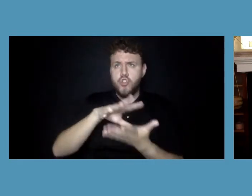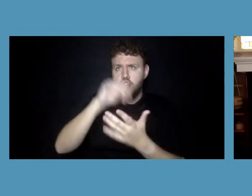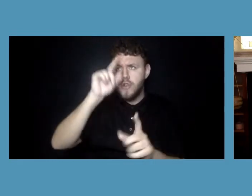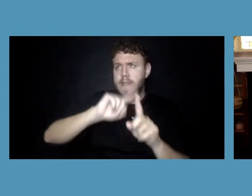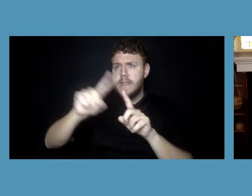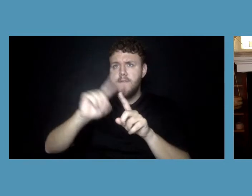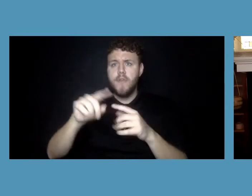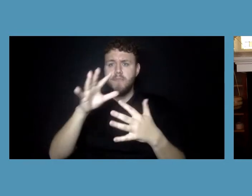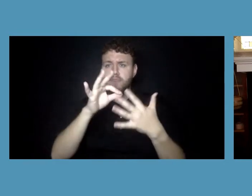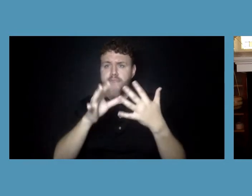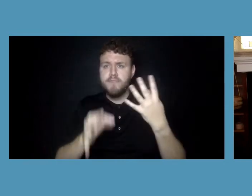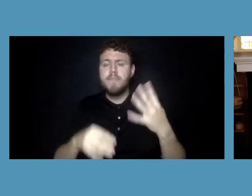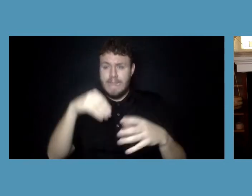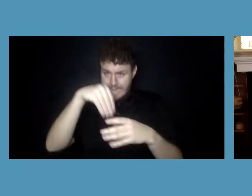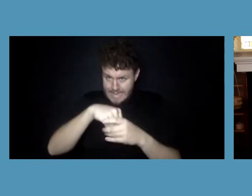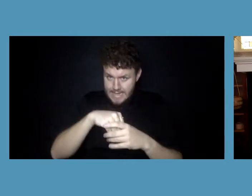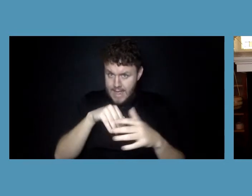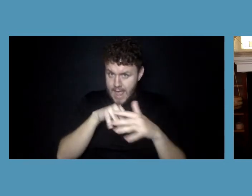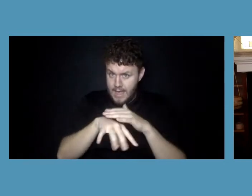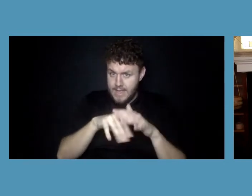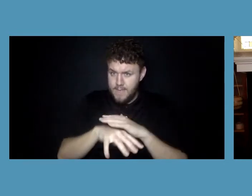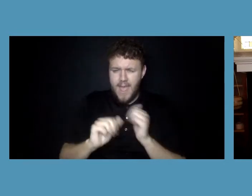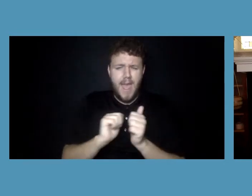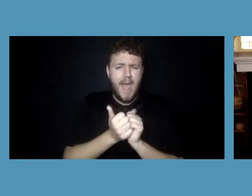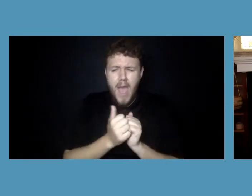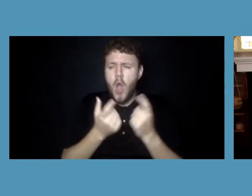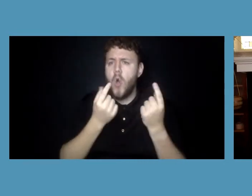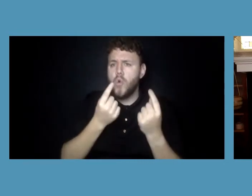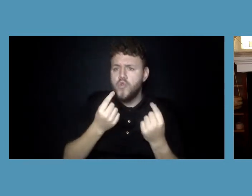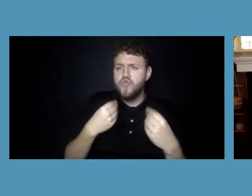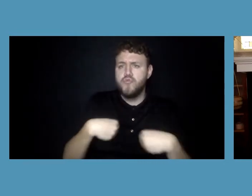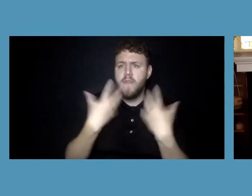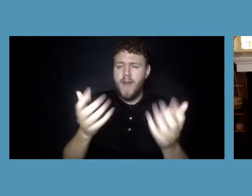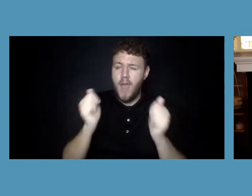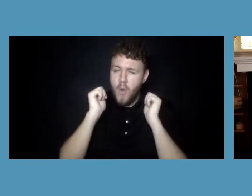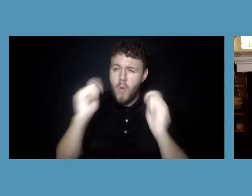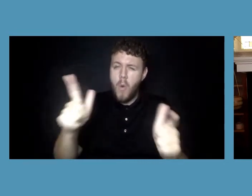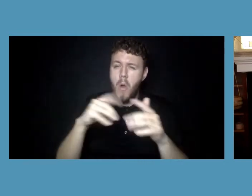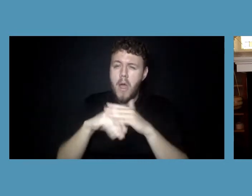of access that they need to focus on so we are all working together.